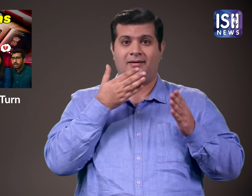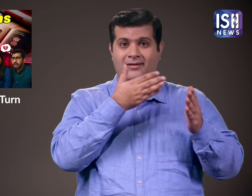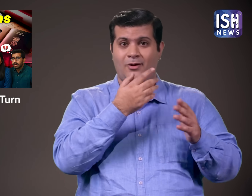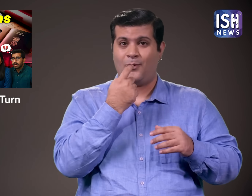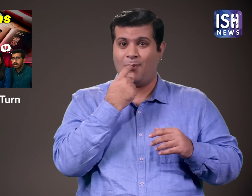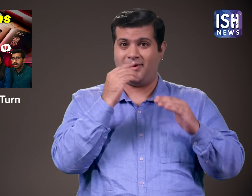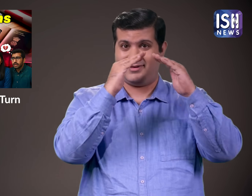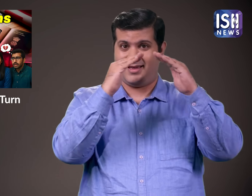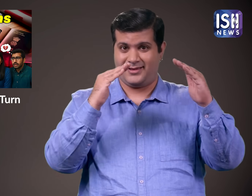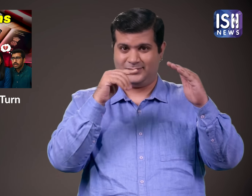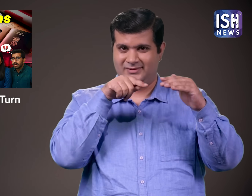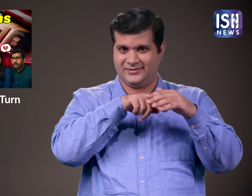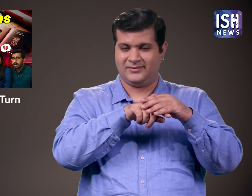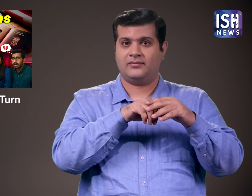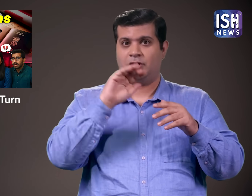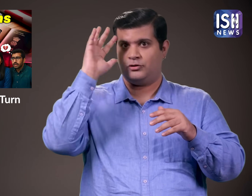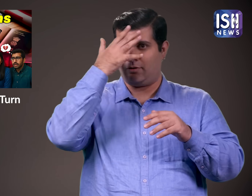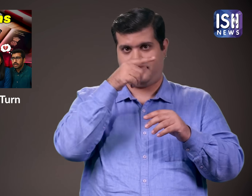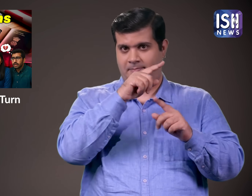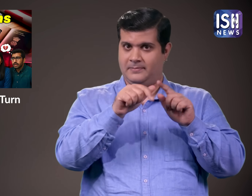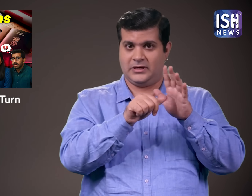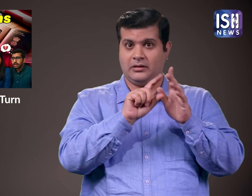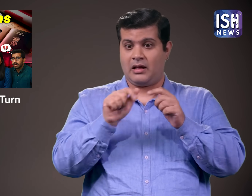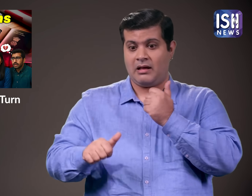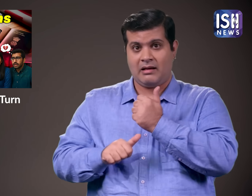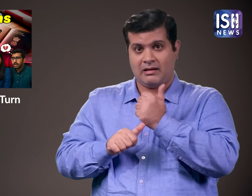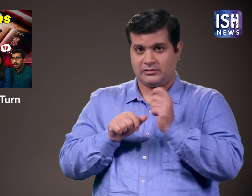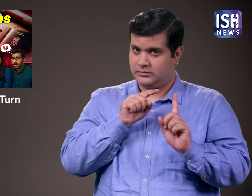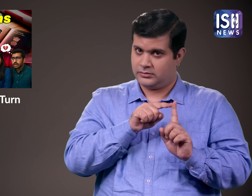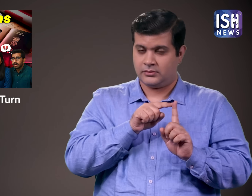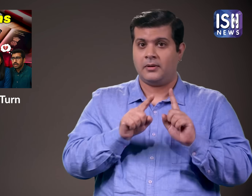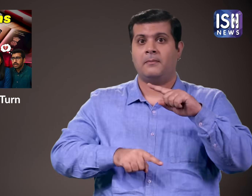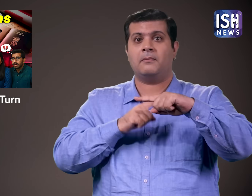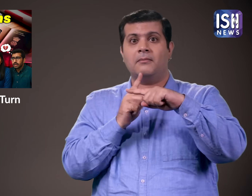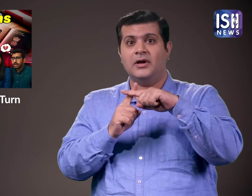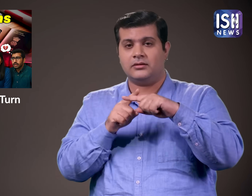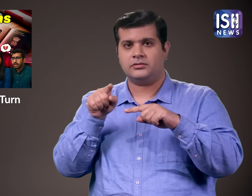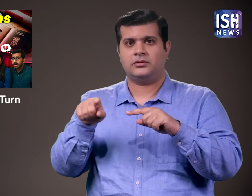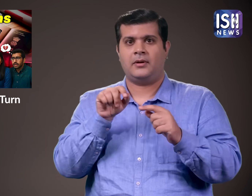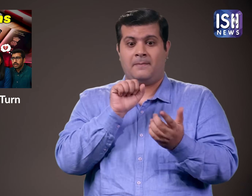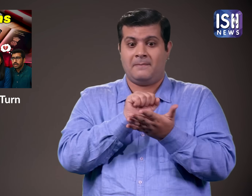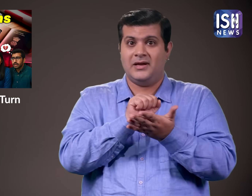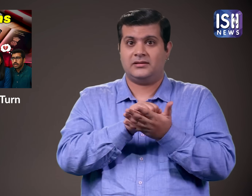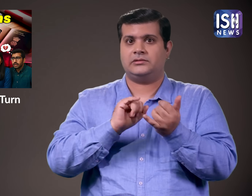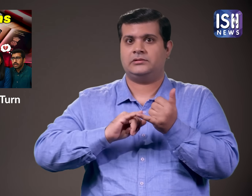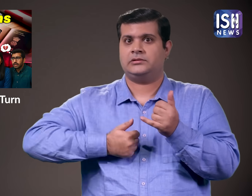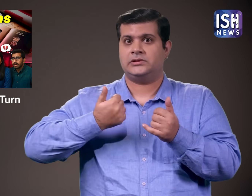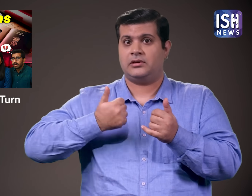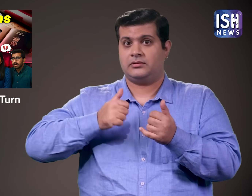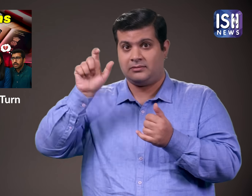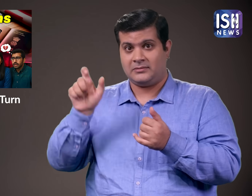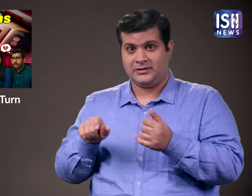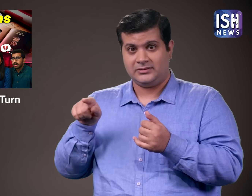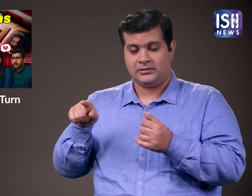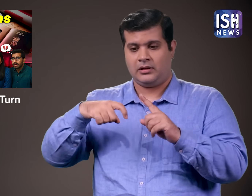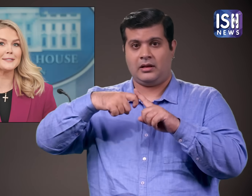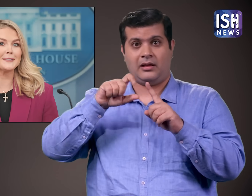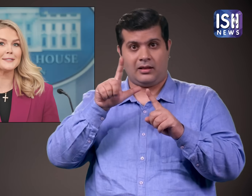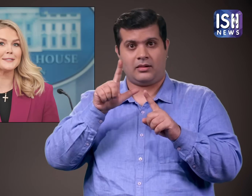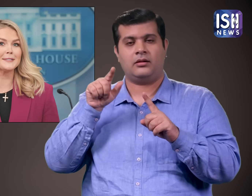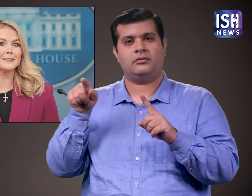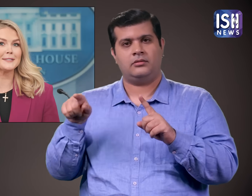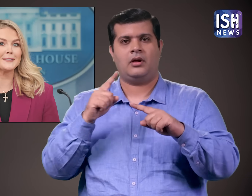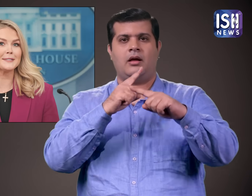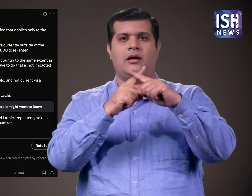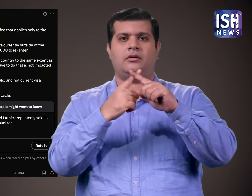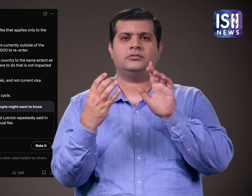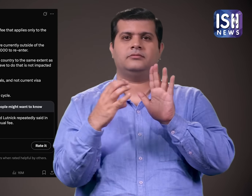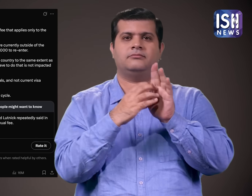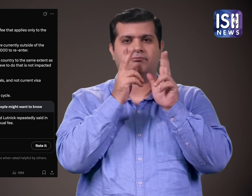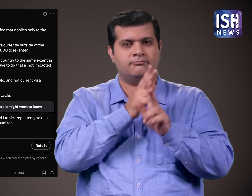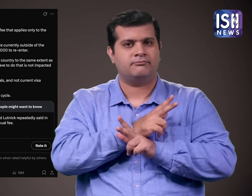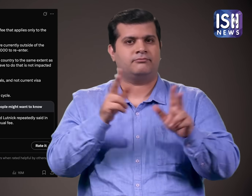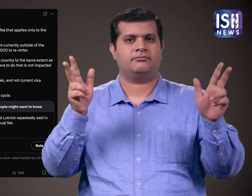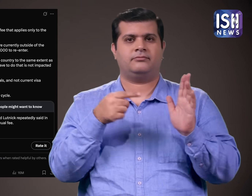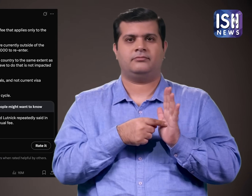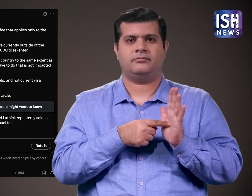The Assistant to the U.S. President and the White House Press Secretary Karoline Leavitt shared a post on X saying,